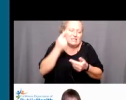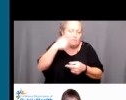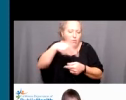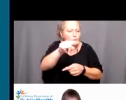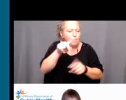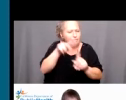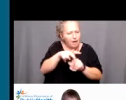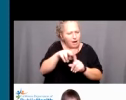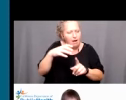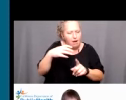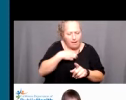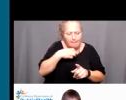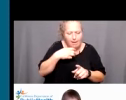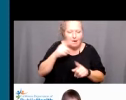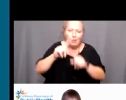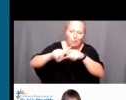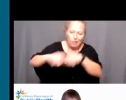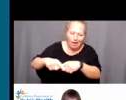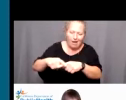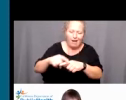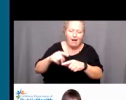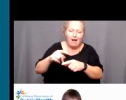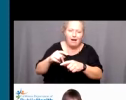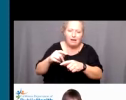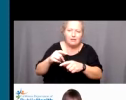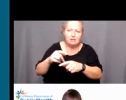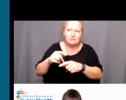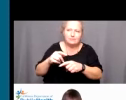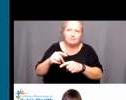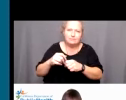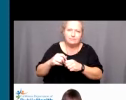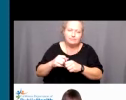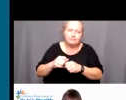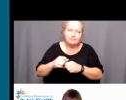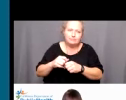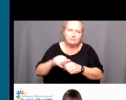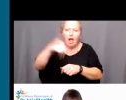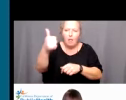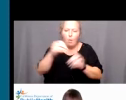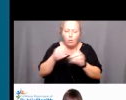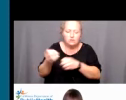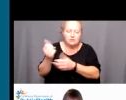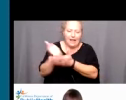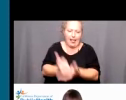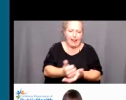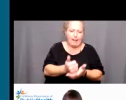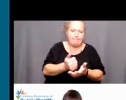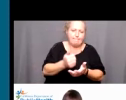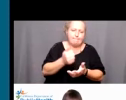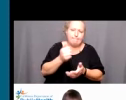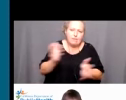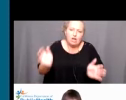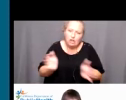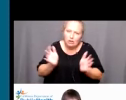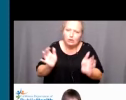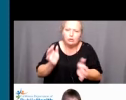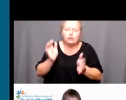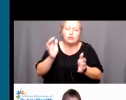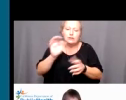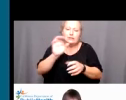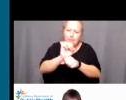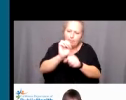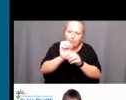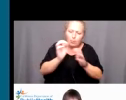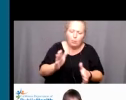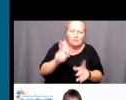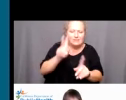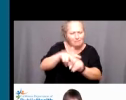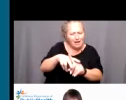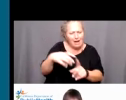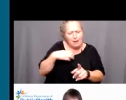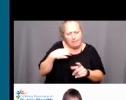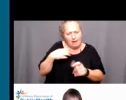We do rely on the help of our other organizations to help encourage employees to file complaints with us.